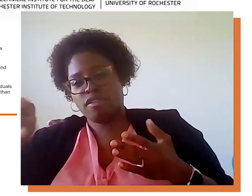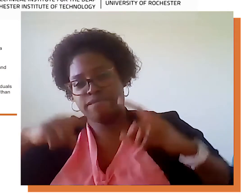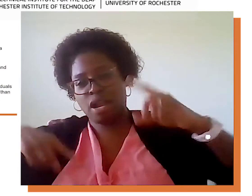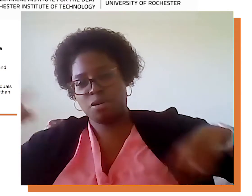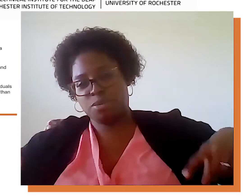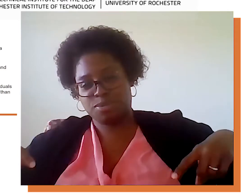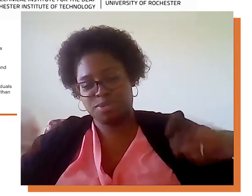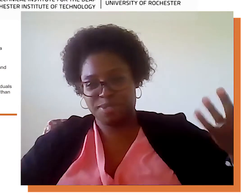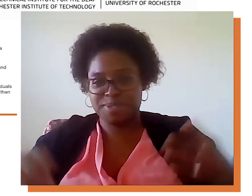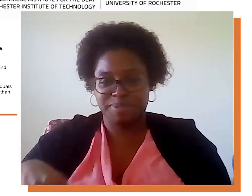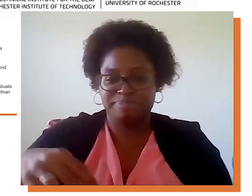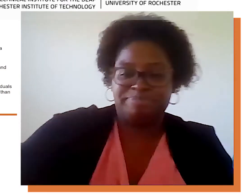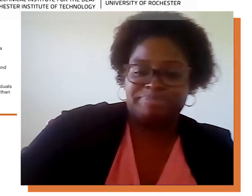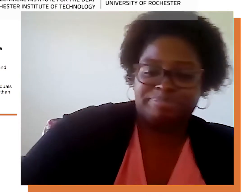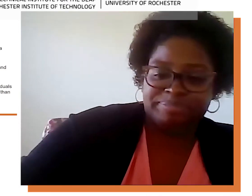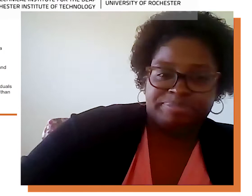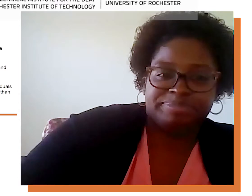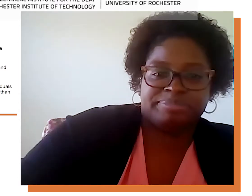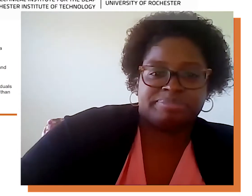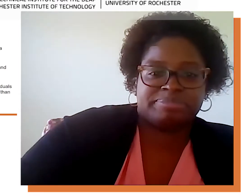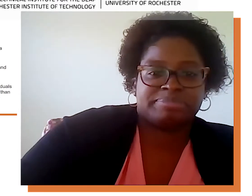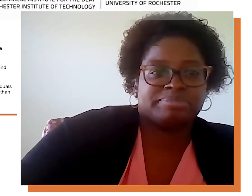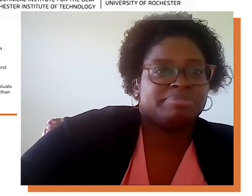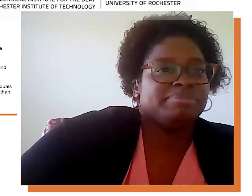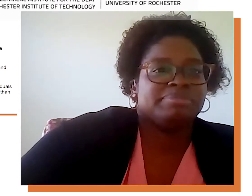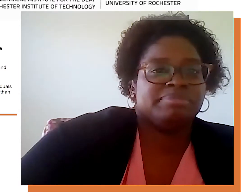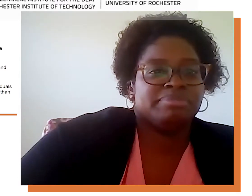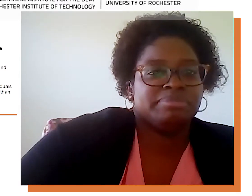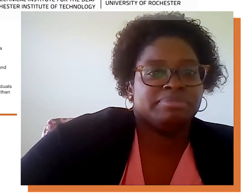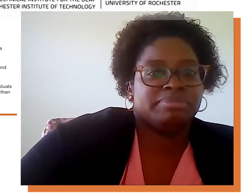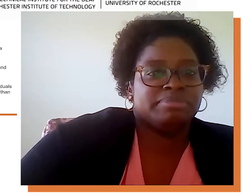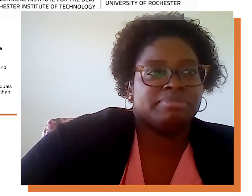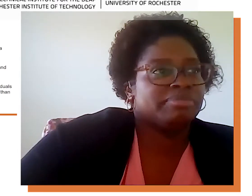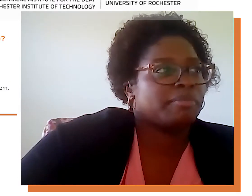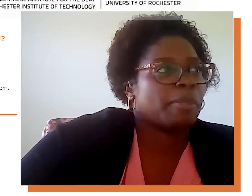in addition to a few other variables, but that was the most consistent.